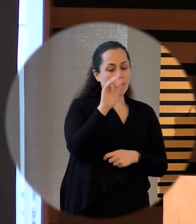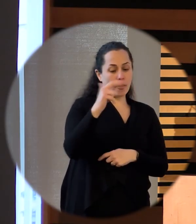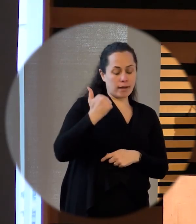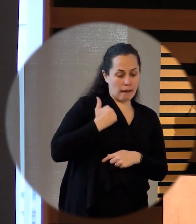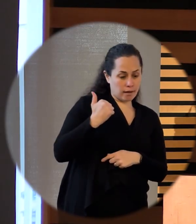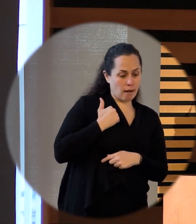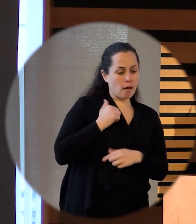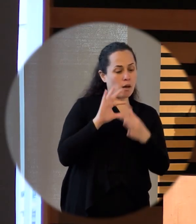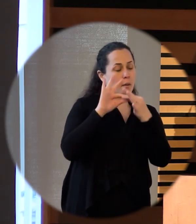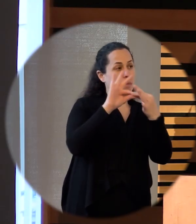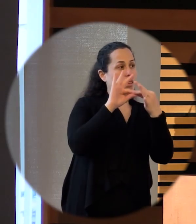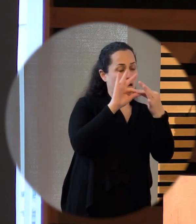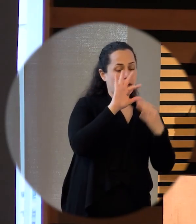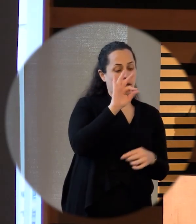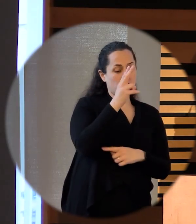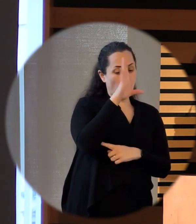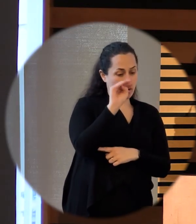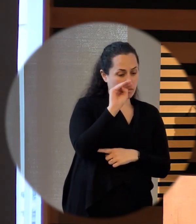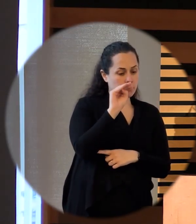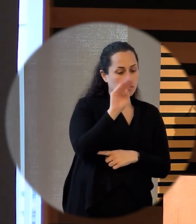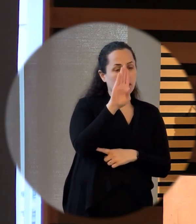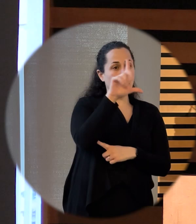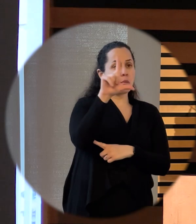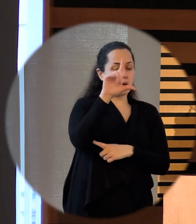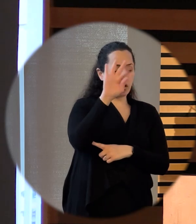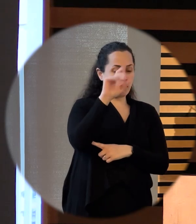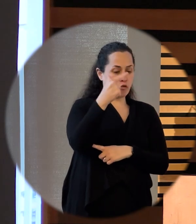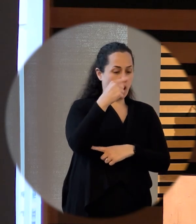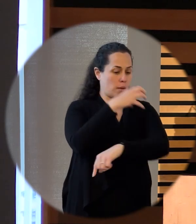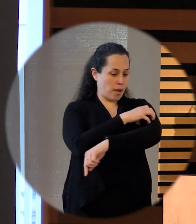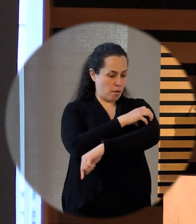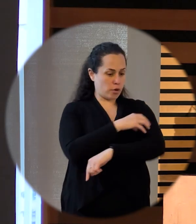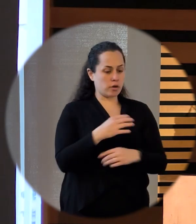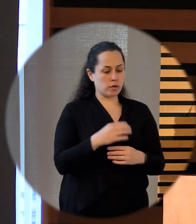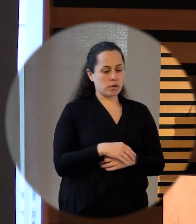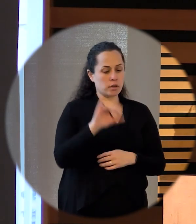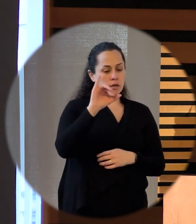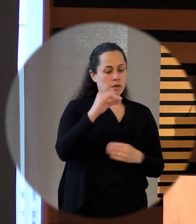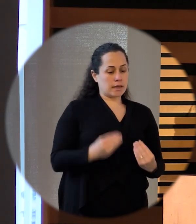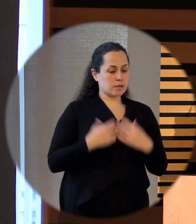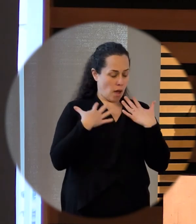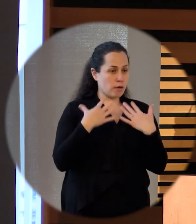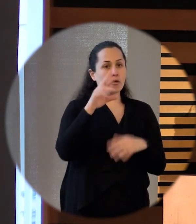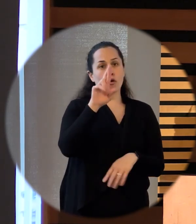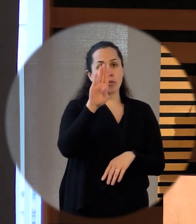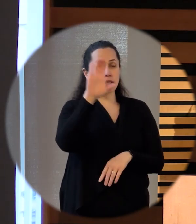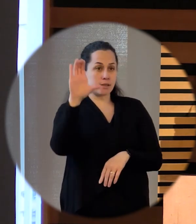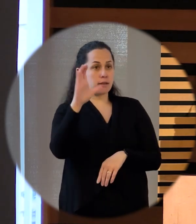the Belonging Forum, Bullfrog Power, Inspire, and RBC. Thank you for spending time with The Walrus